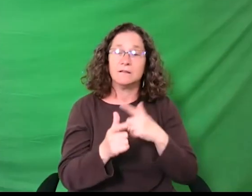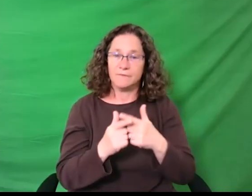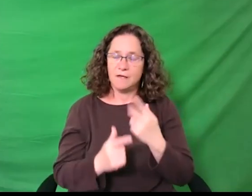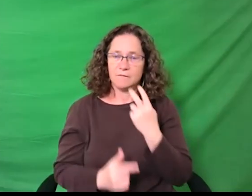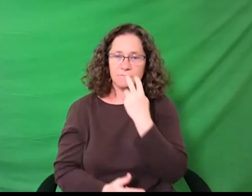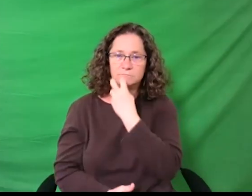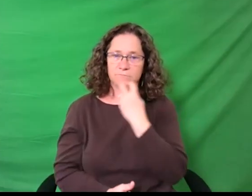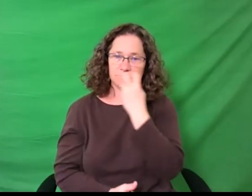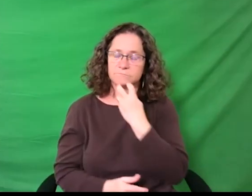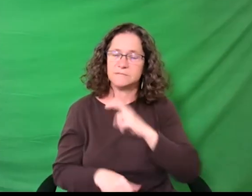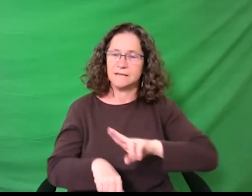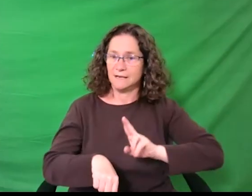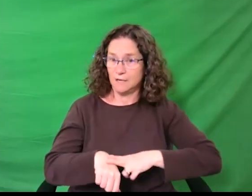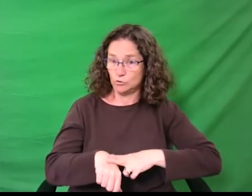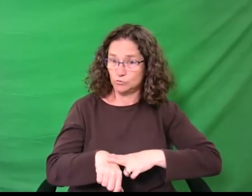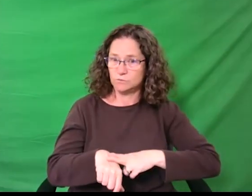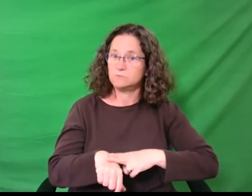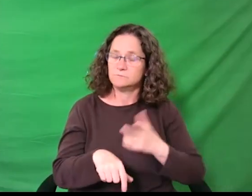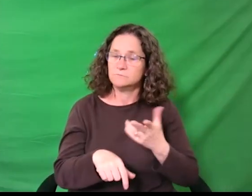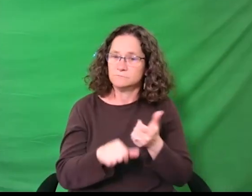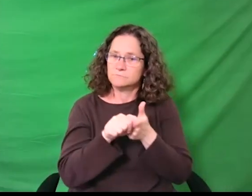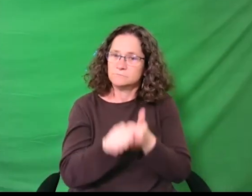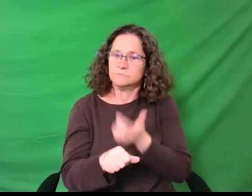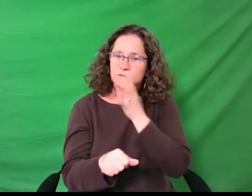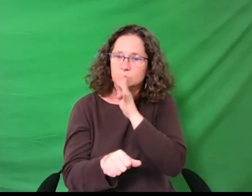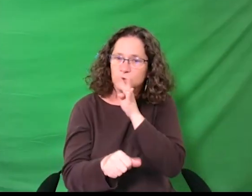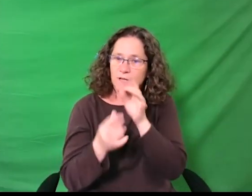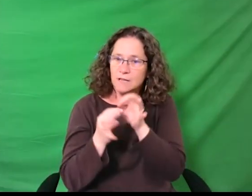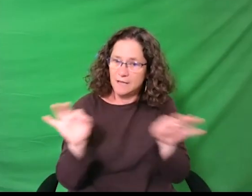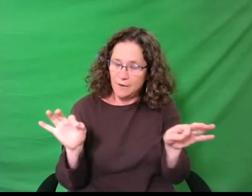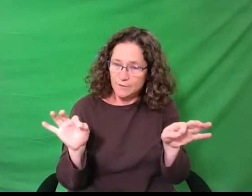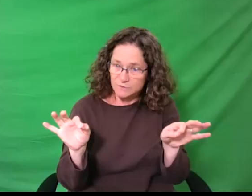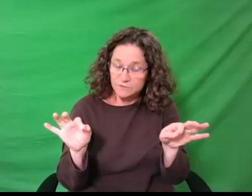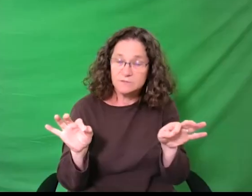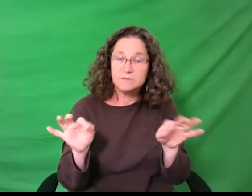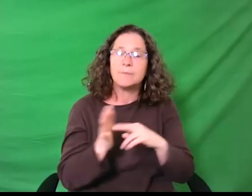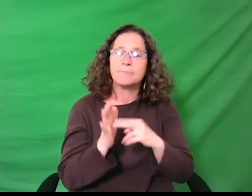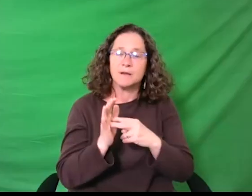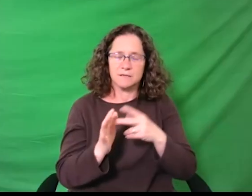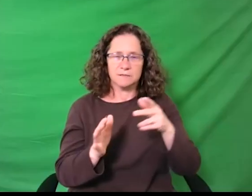of a traditionally spoken language, a child can see what you're saying.